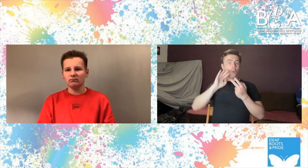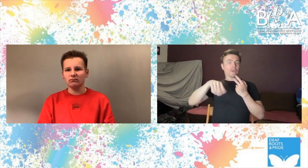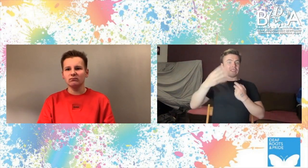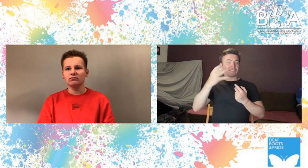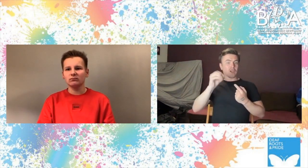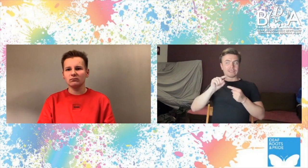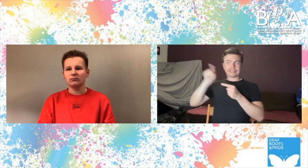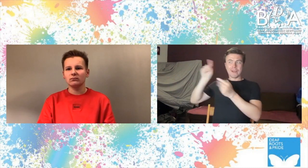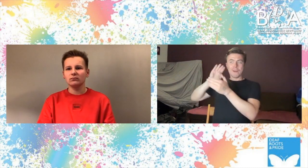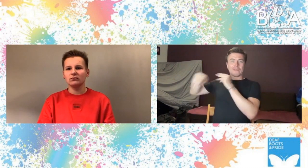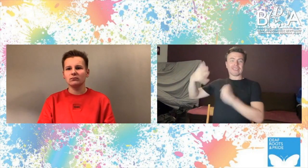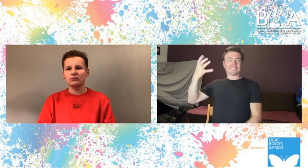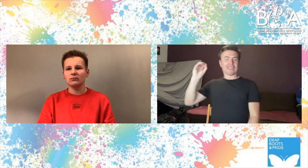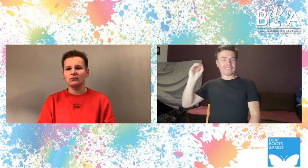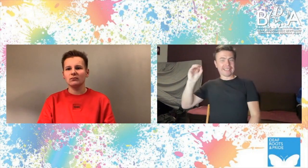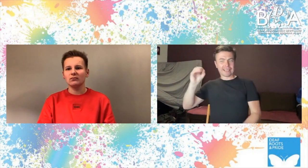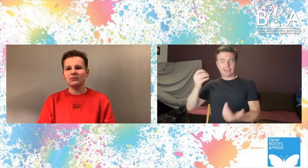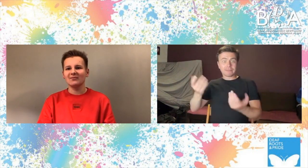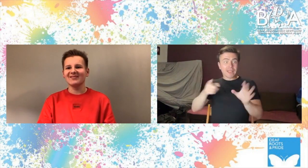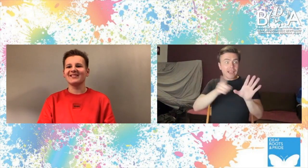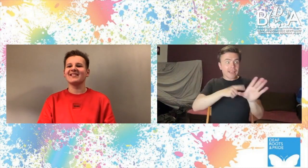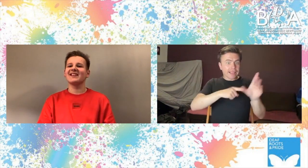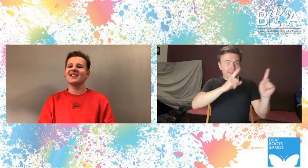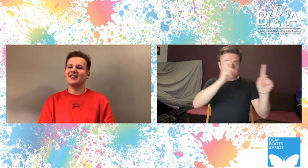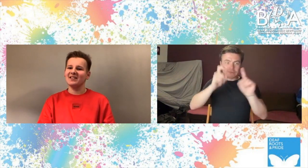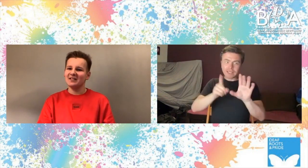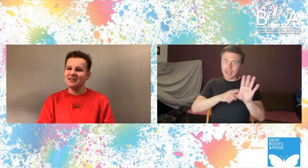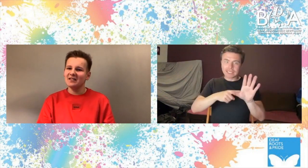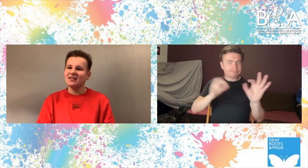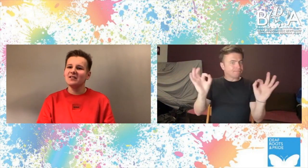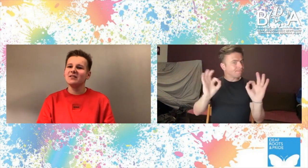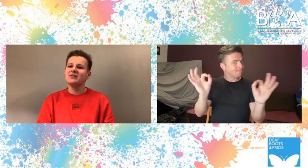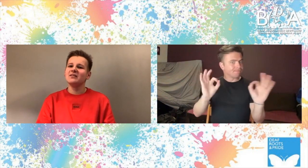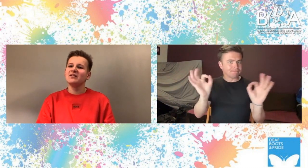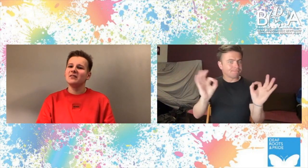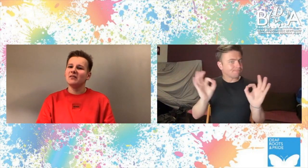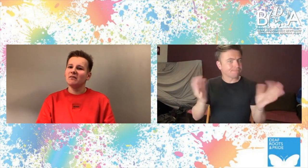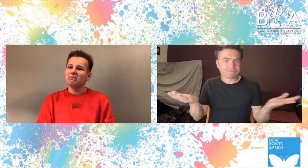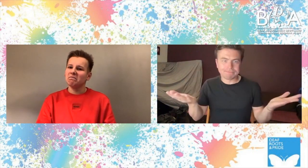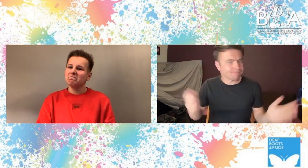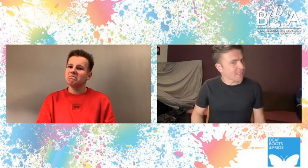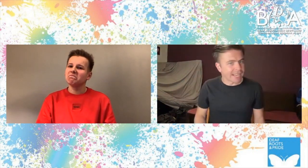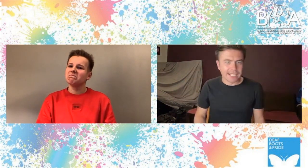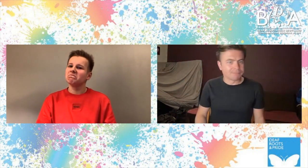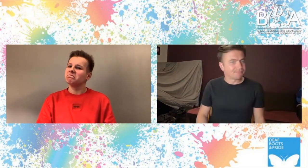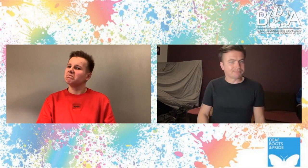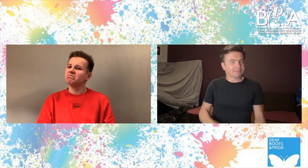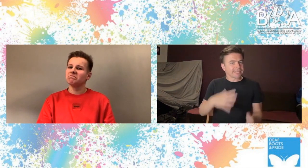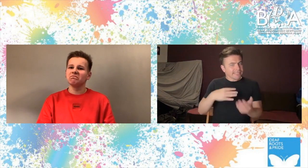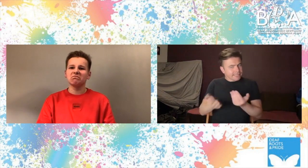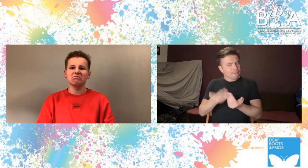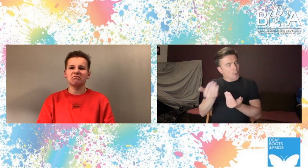to get on board. This is a great thing to do. I am over 40 and the other person is over 50. We have no young people in Scotland who are doing photography